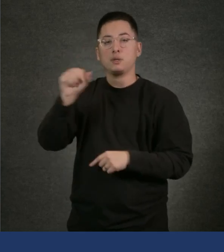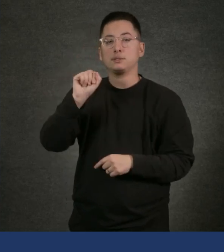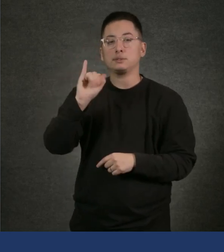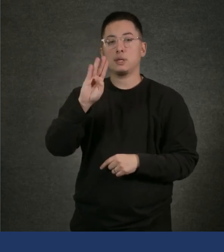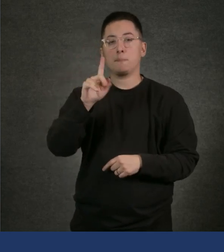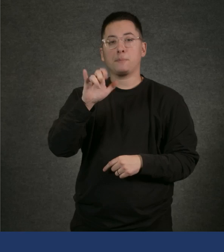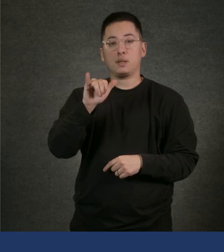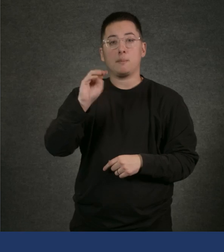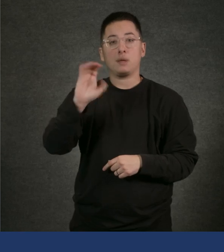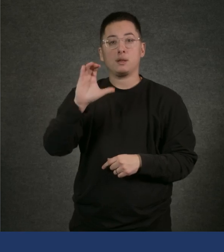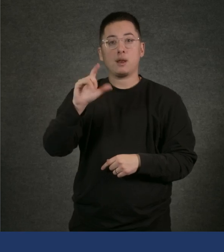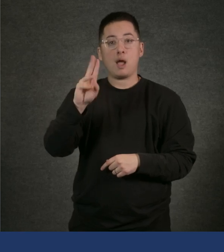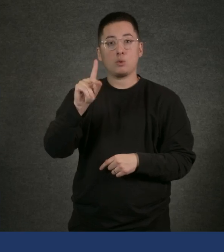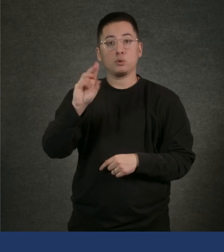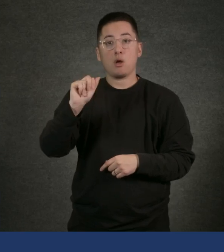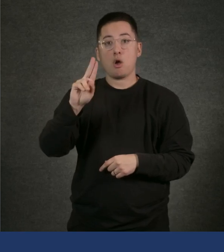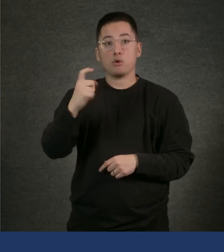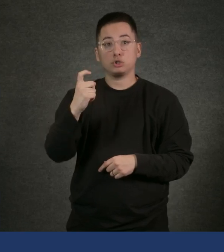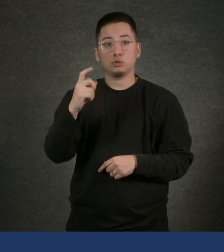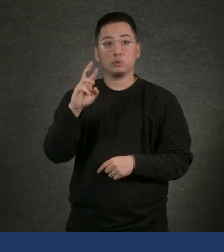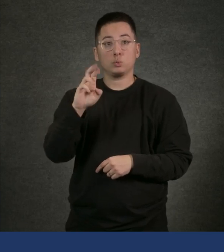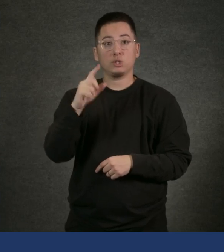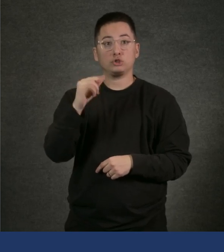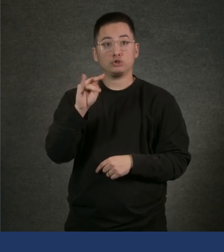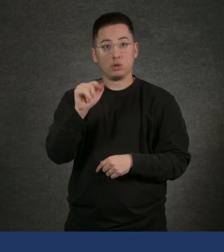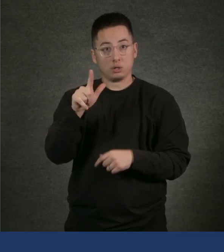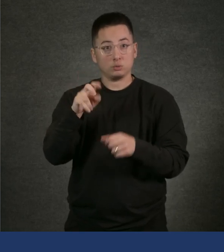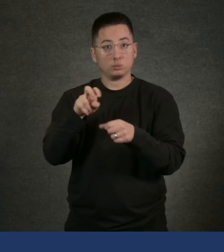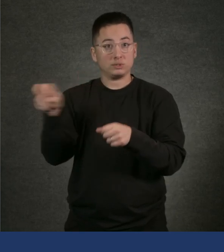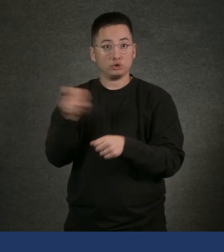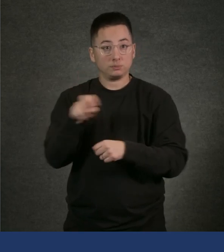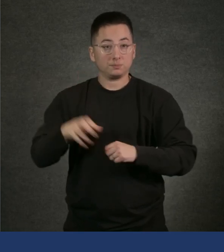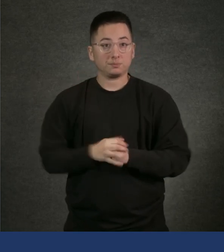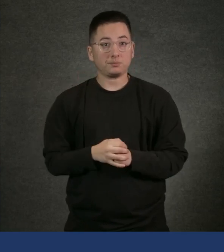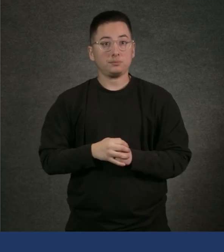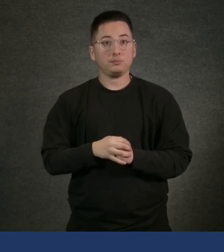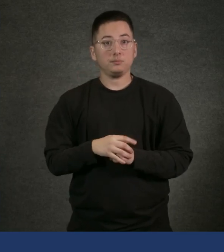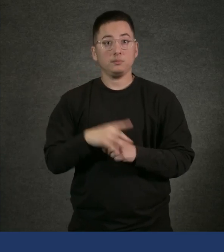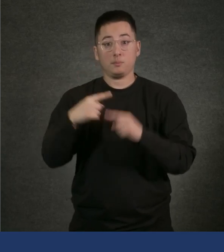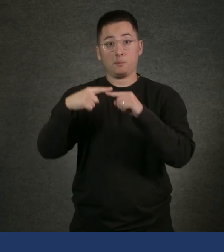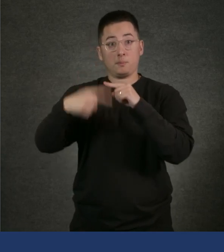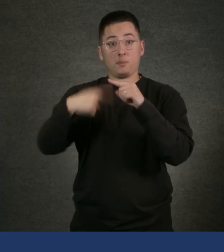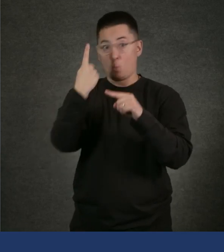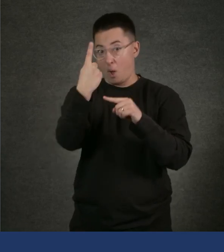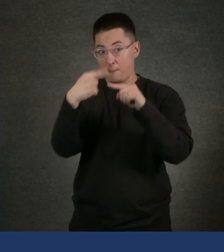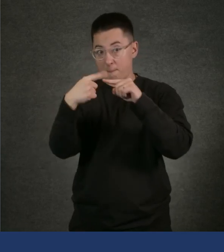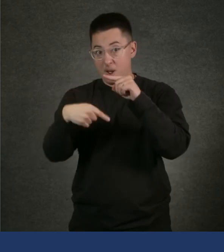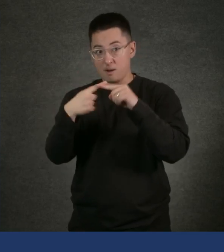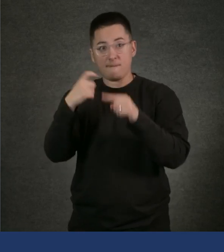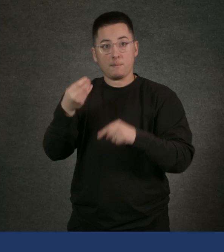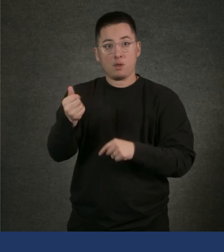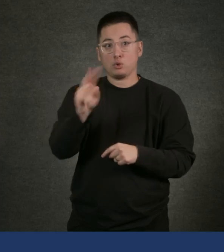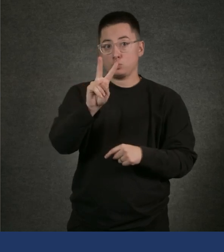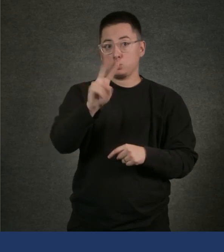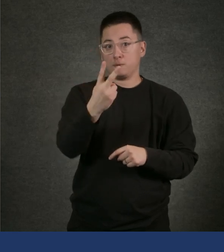At $2.50 a load a mile, it would cost me $525 round trip to visit